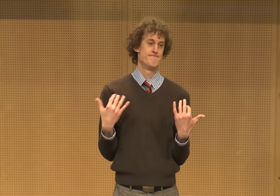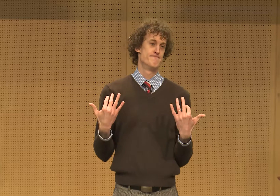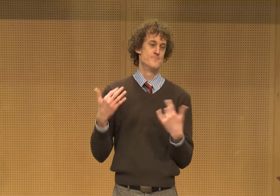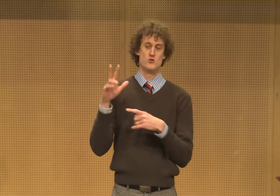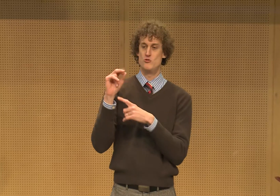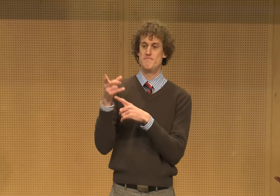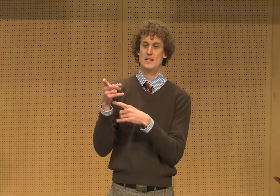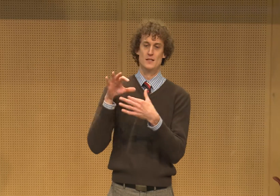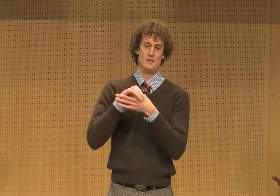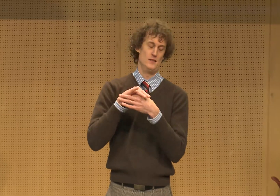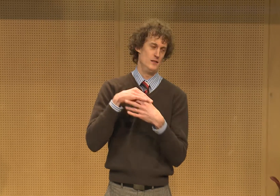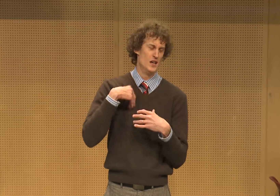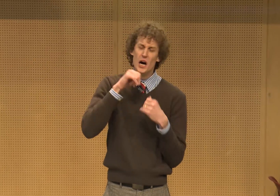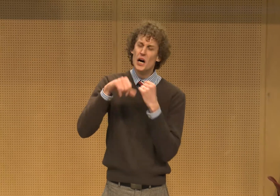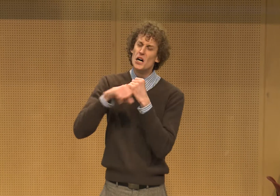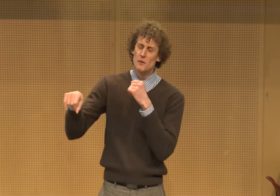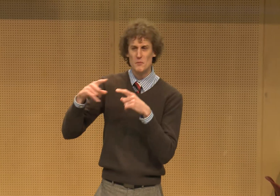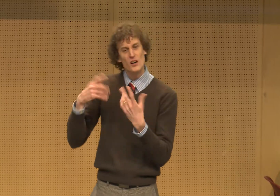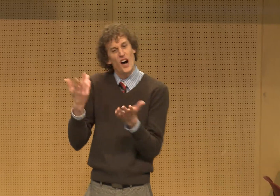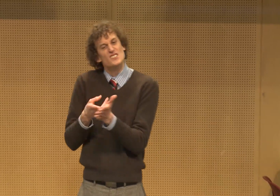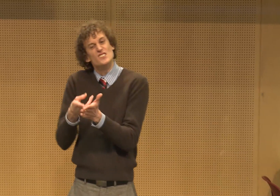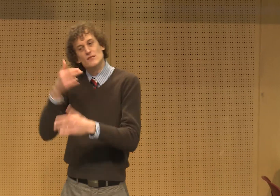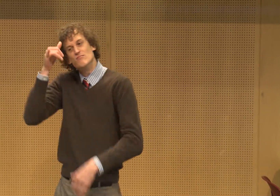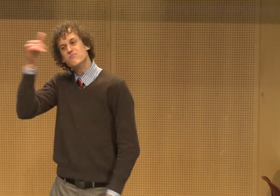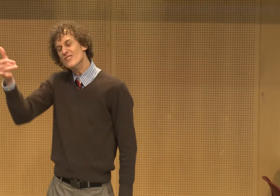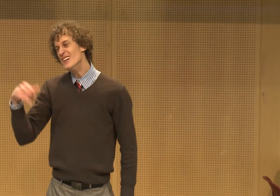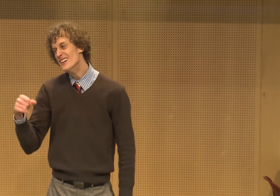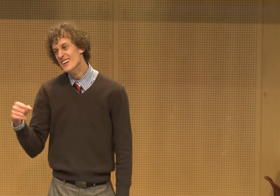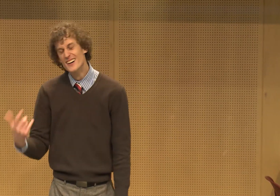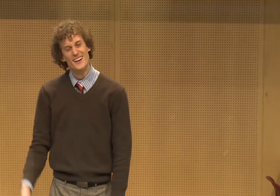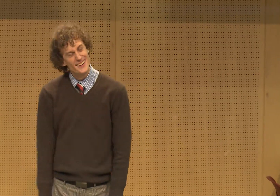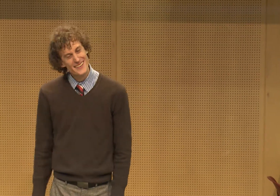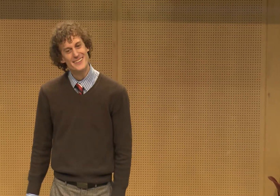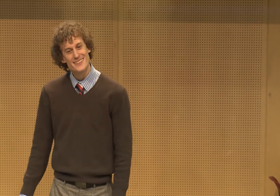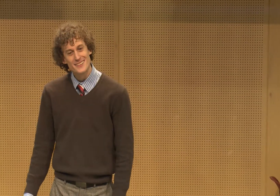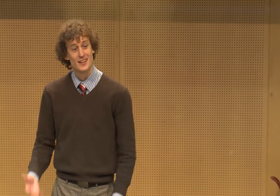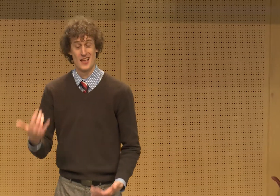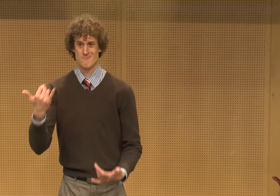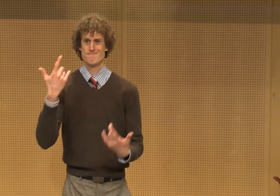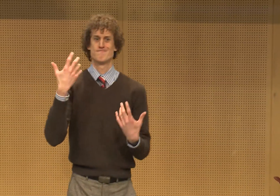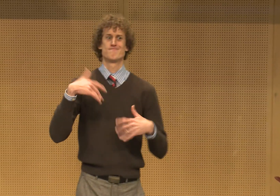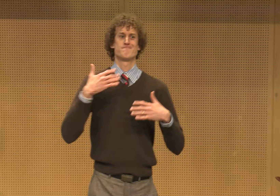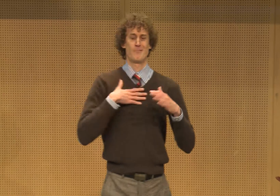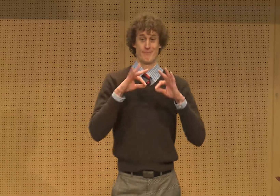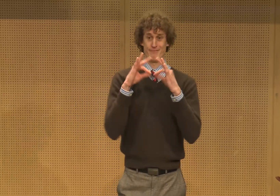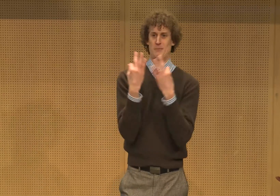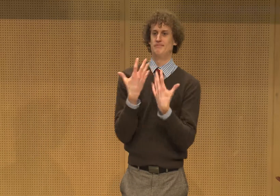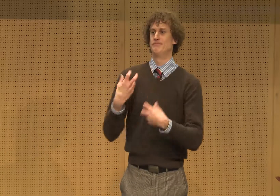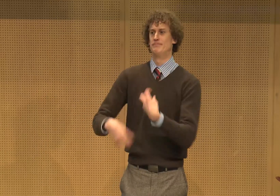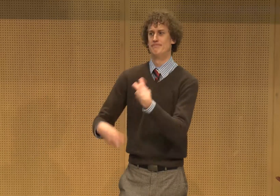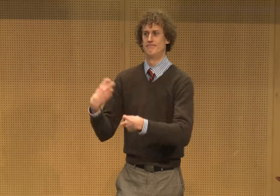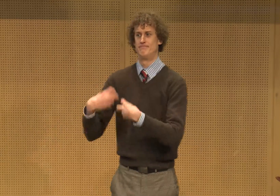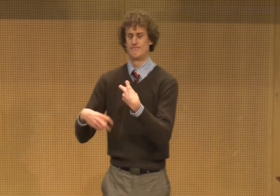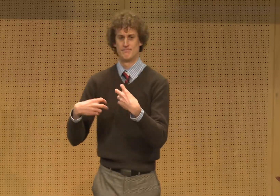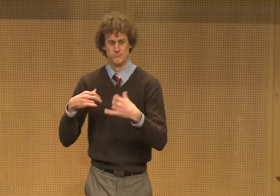If you wanted the internet, you would click to connect and then wait a half-hour before it finally got all set up and ready to use the internet,